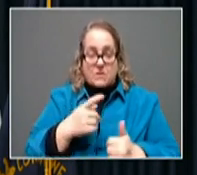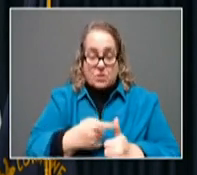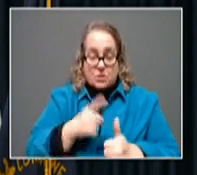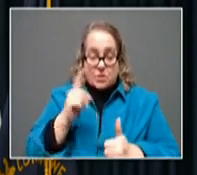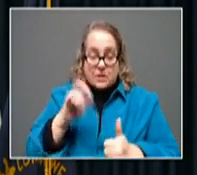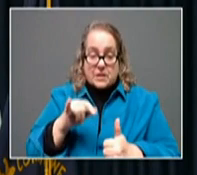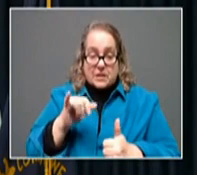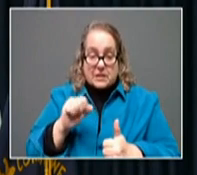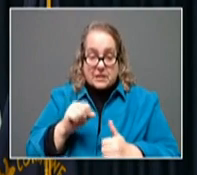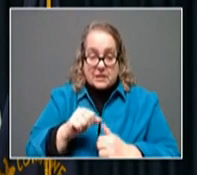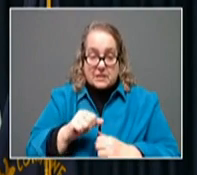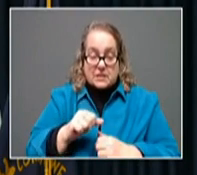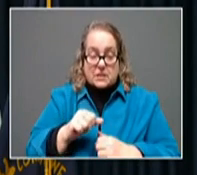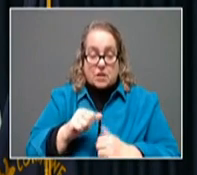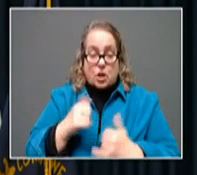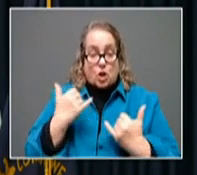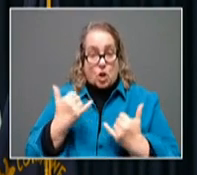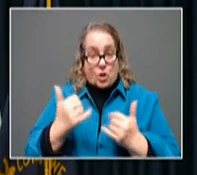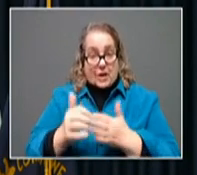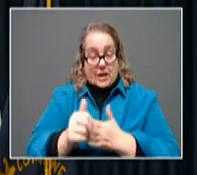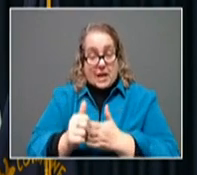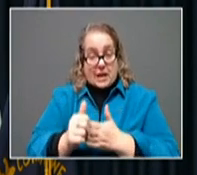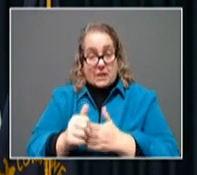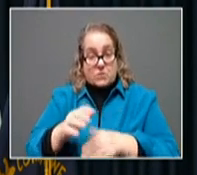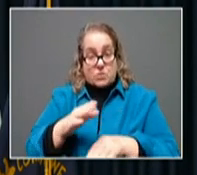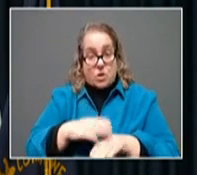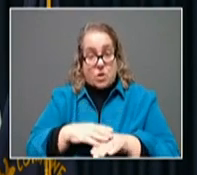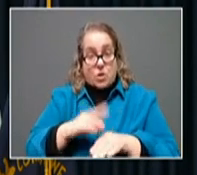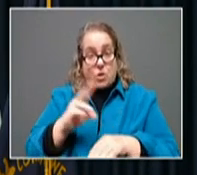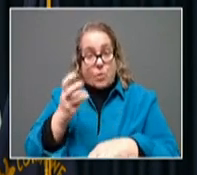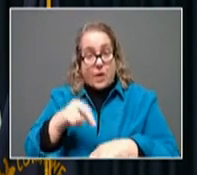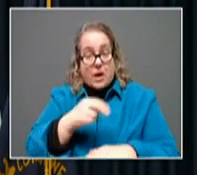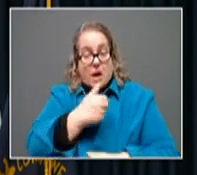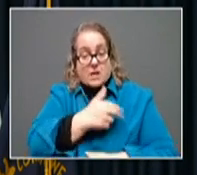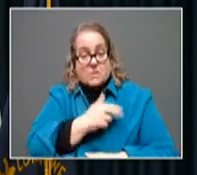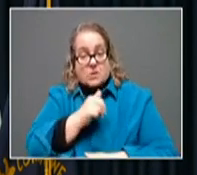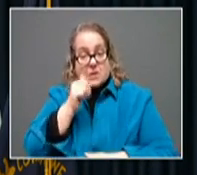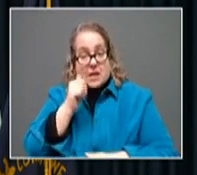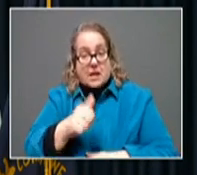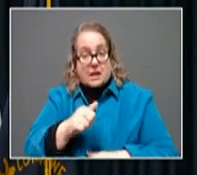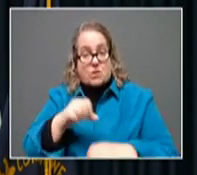current guidelines on when hospitals can drop. Universal masking aren't very